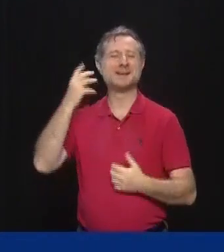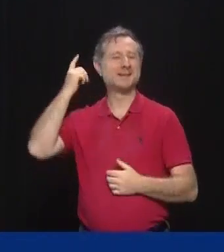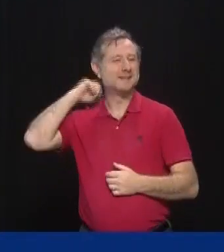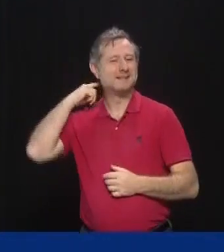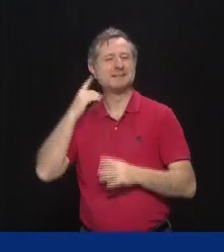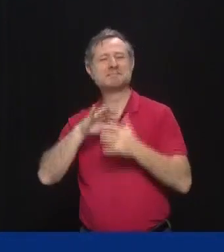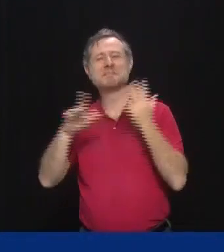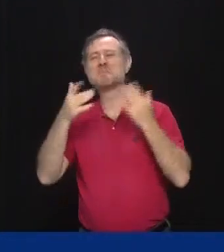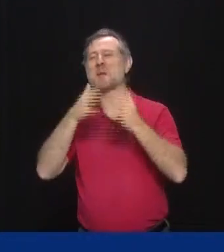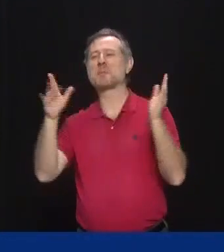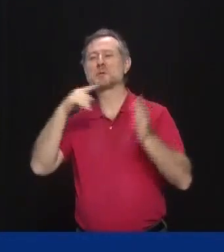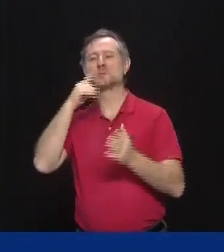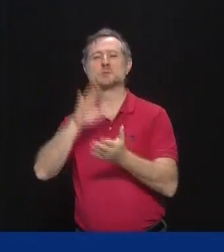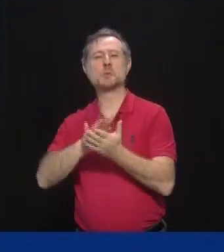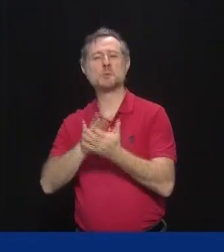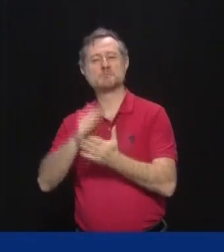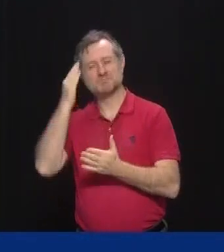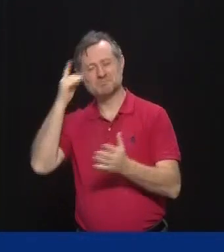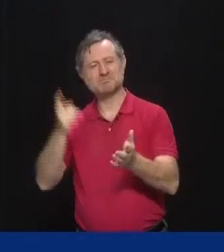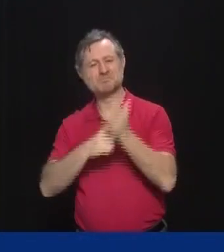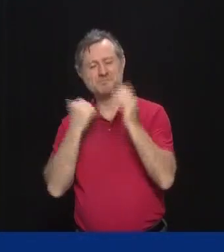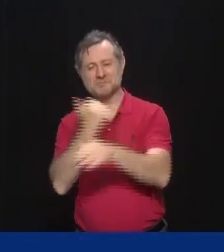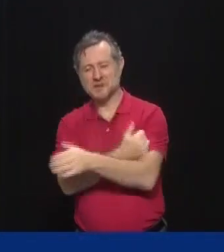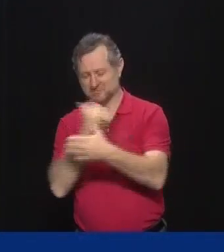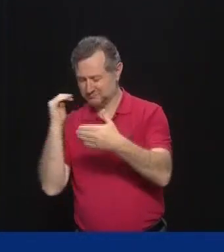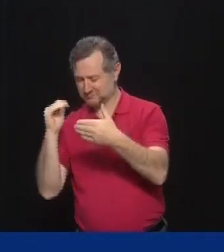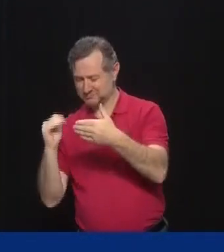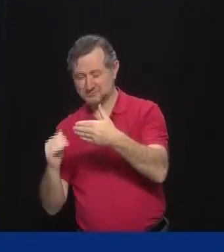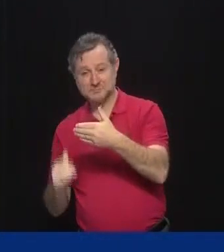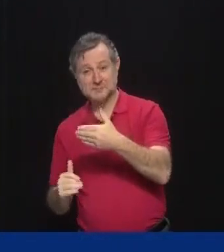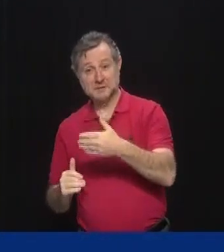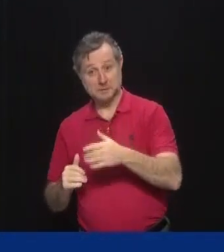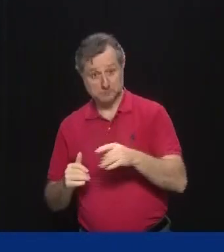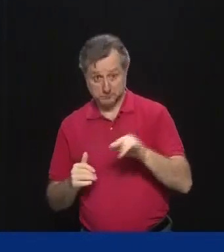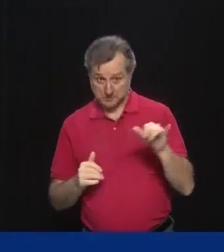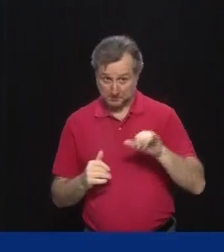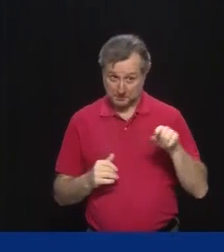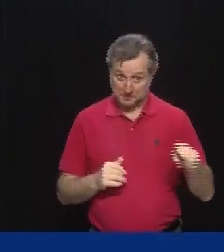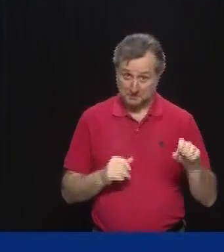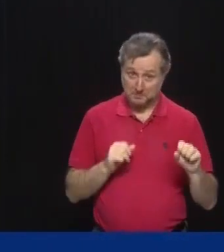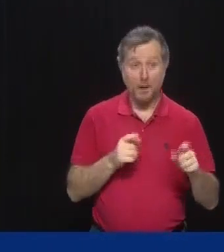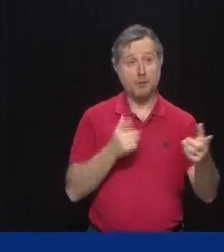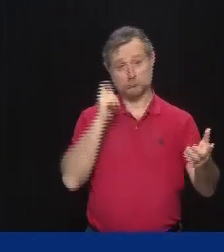Reporter: DO YOU ANTICIPATE A MANDATE LIKE WE HAVE FOR MEASLES? THAT IS A POSSIBILITY.